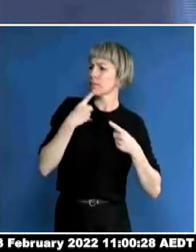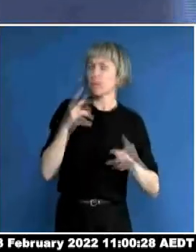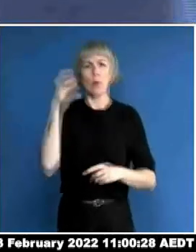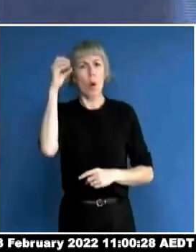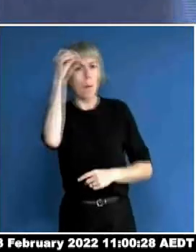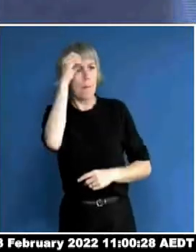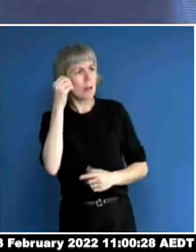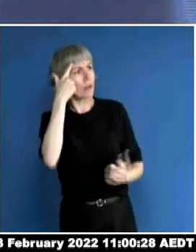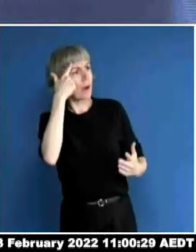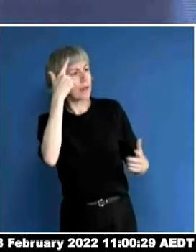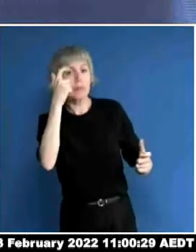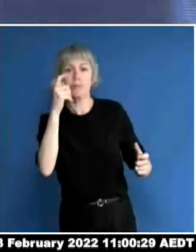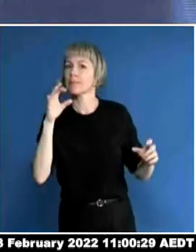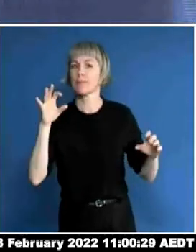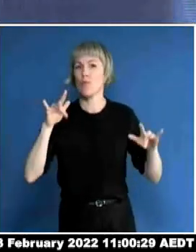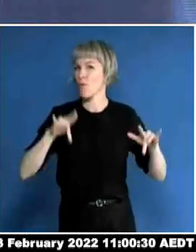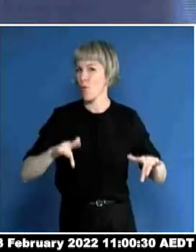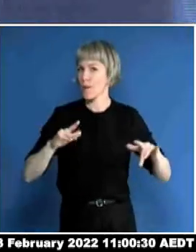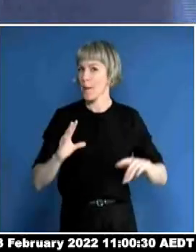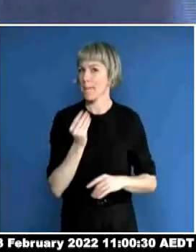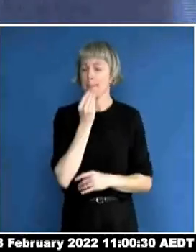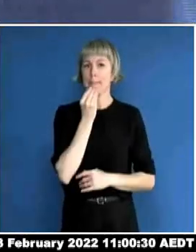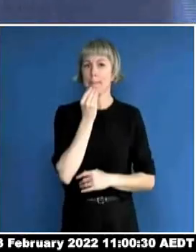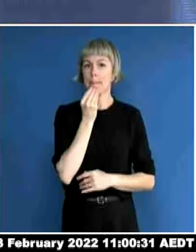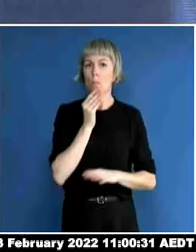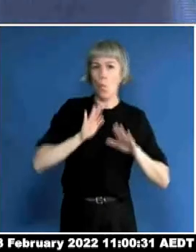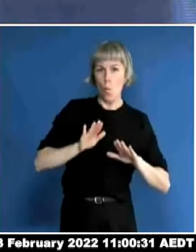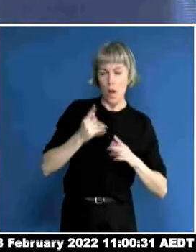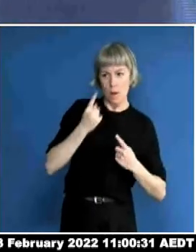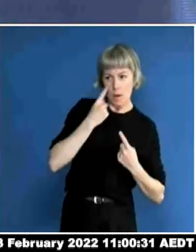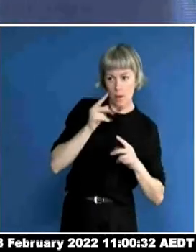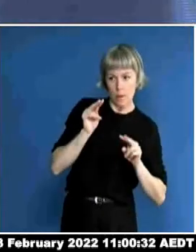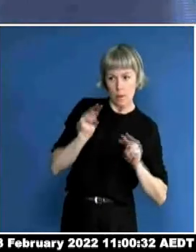These are matters that will obviously inform the Royal Commission's Final Report.